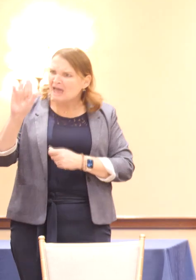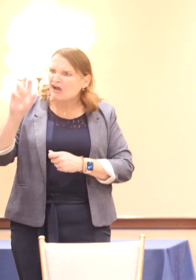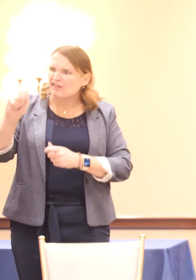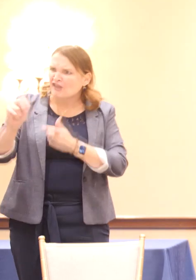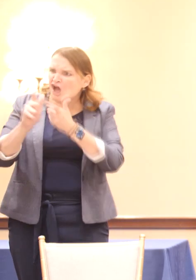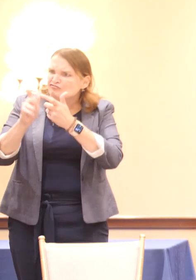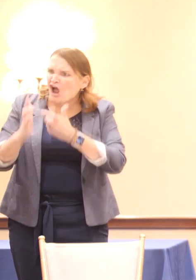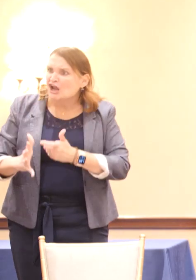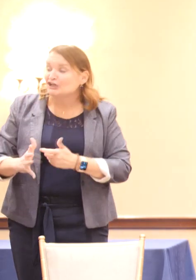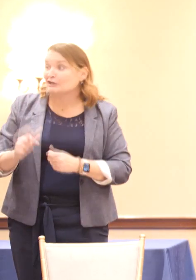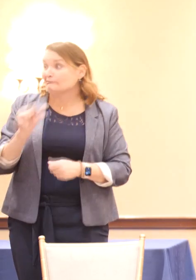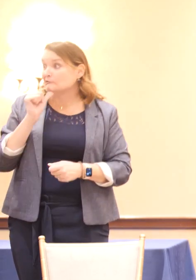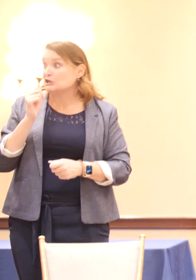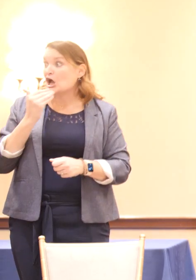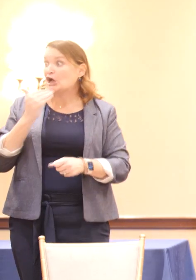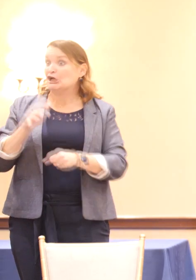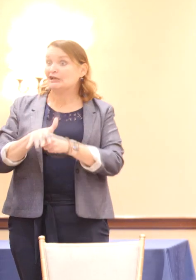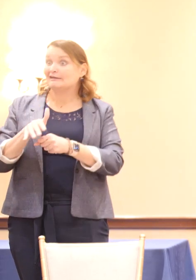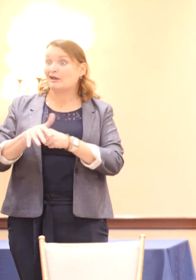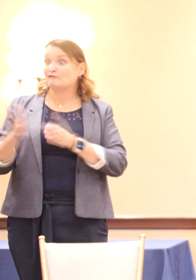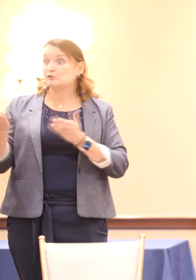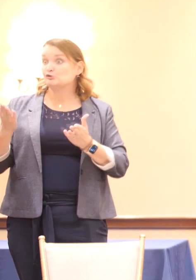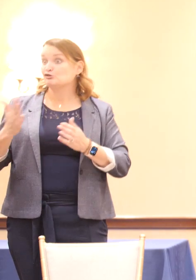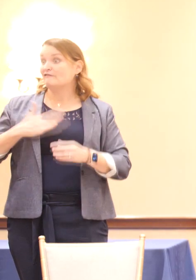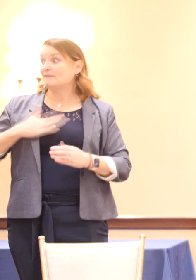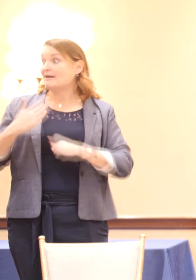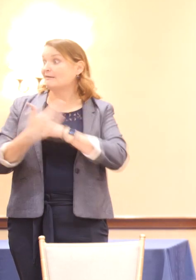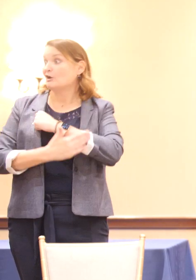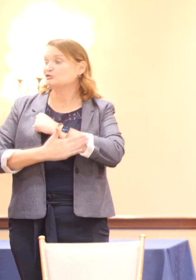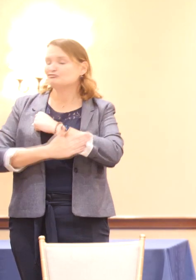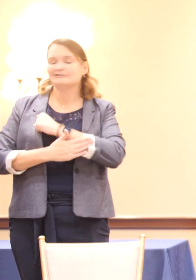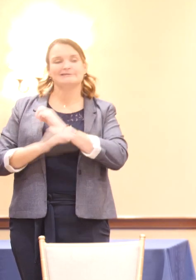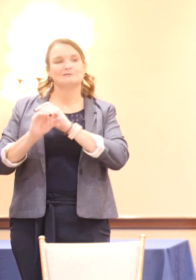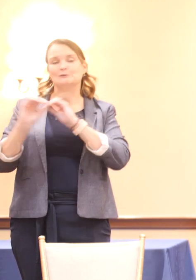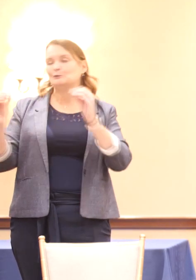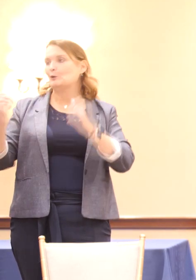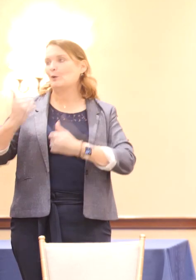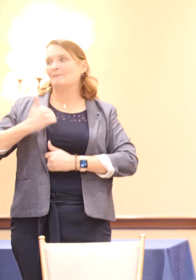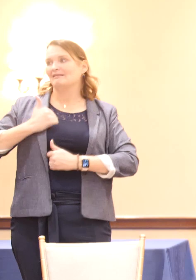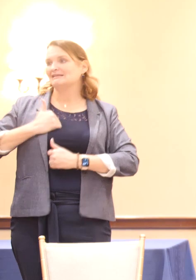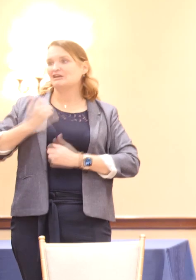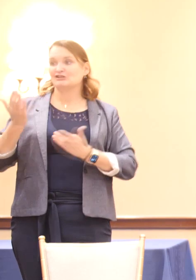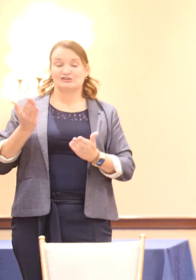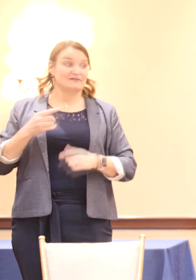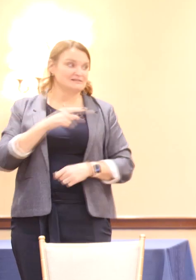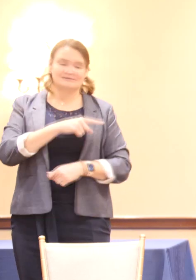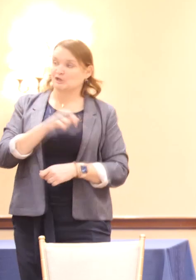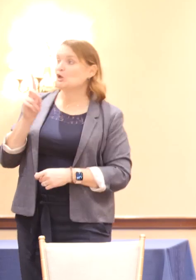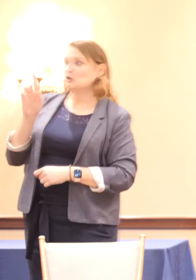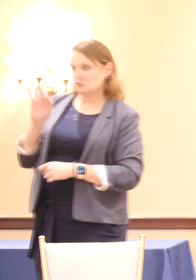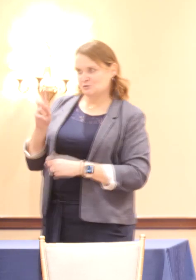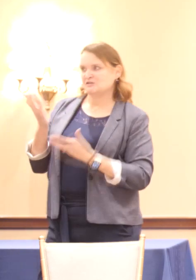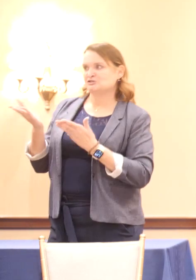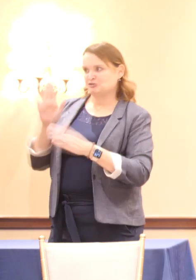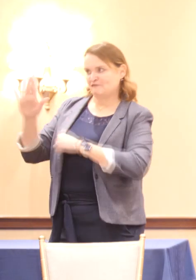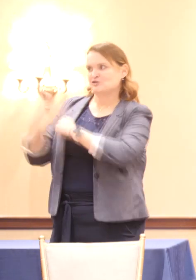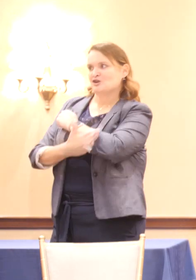but I wasn't good enough to serve my country so there's no military service there and I... You've served your country and you served it very well.